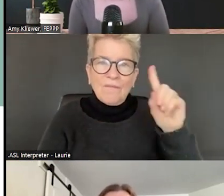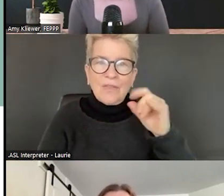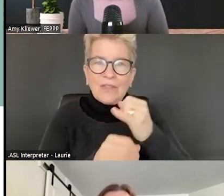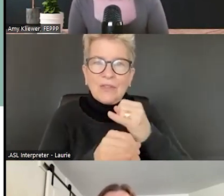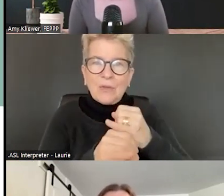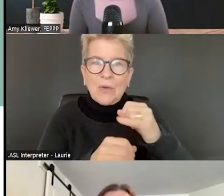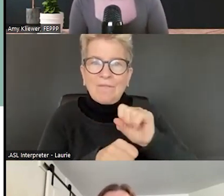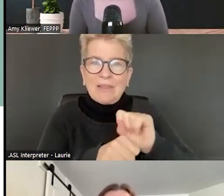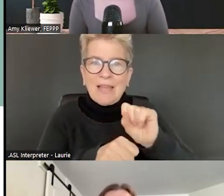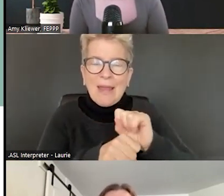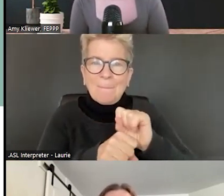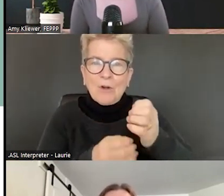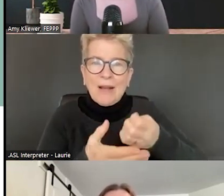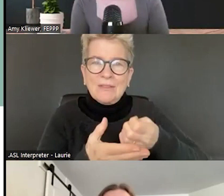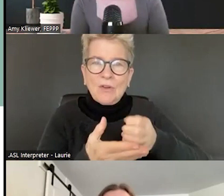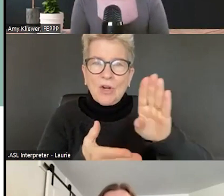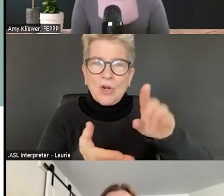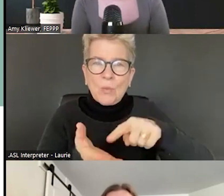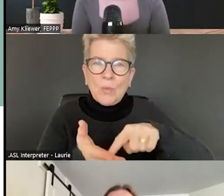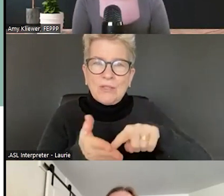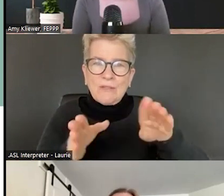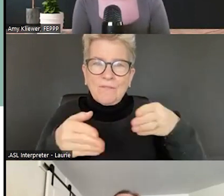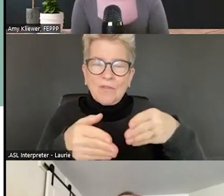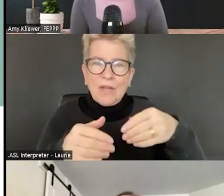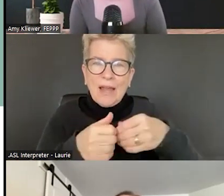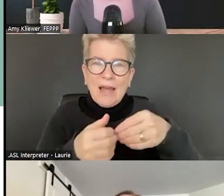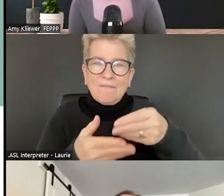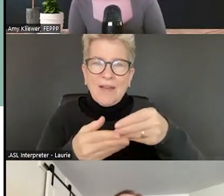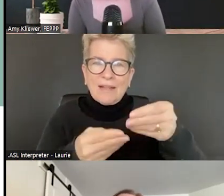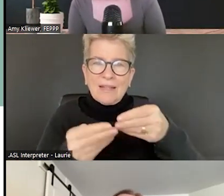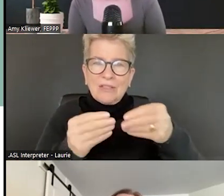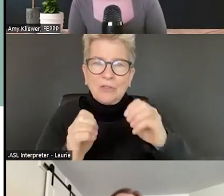Dr Urban's research is focused on how financial education and government policies